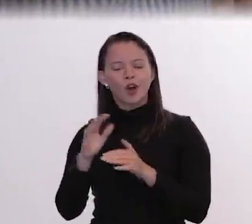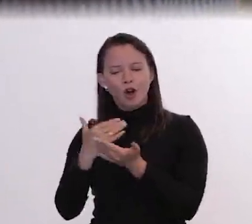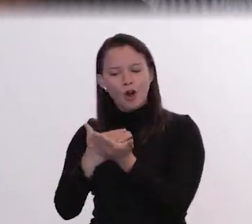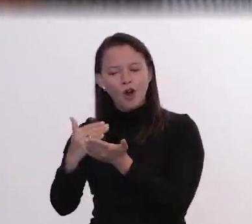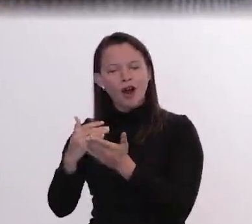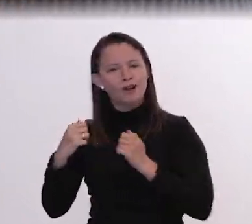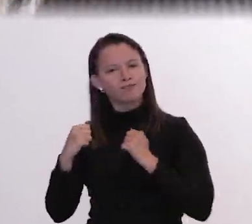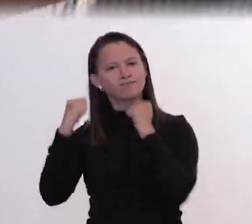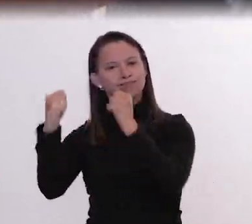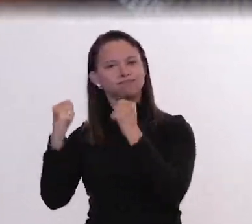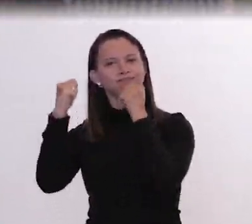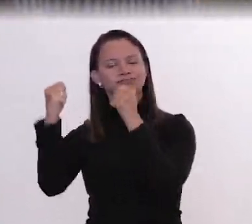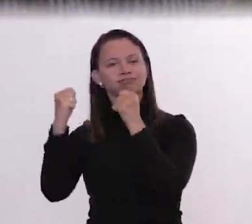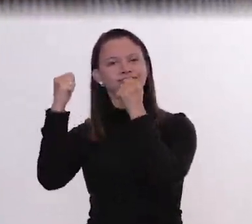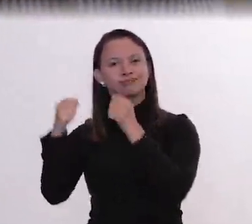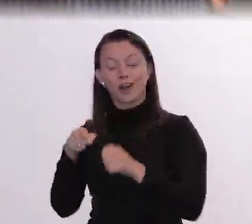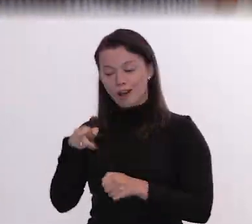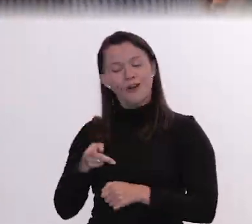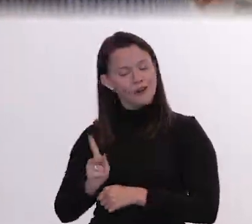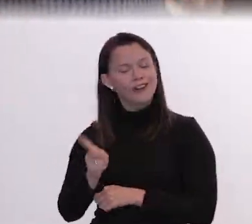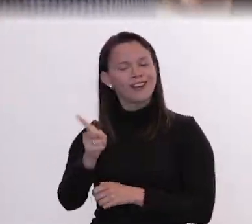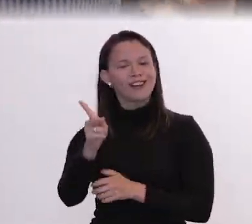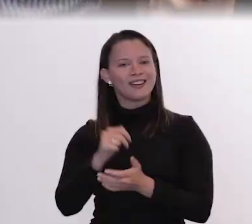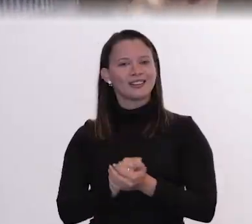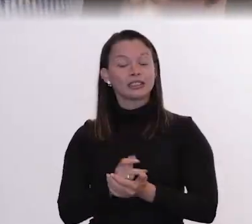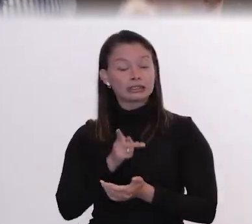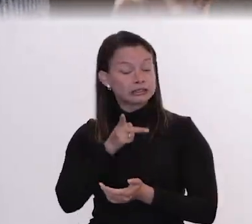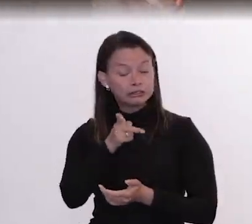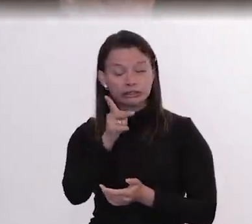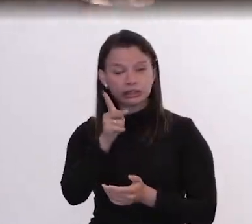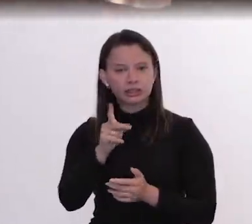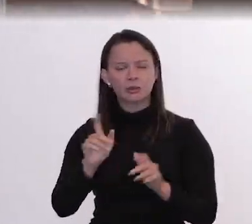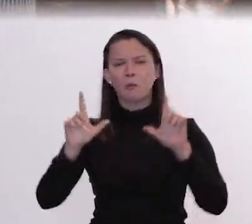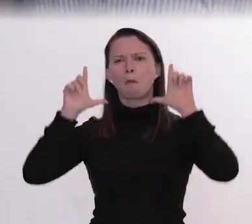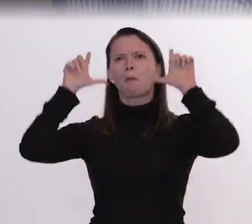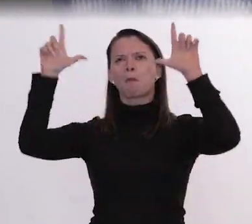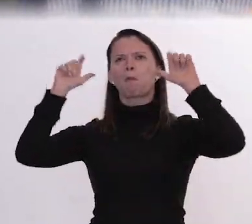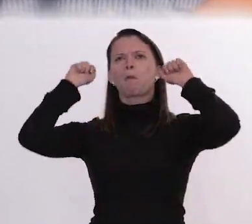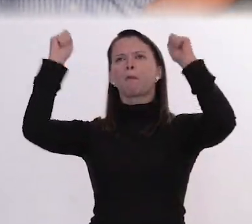Every time there is a political demonstration or something,